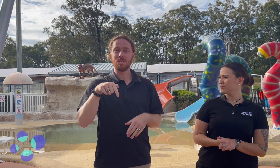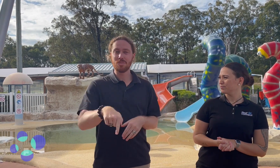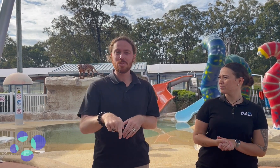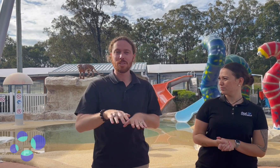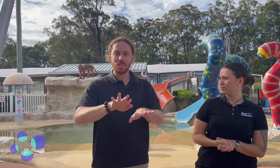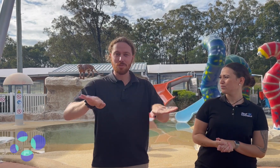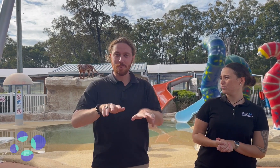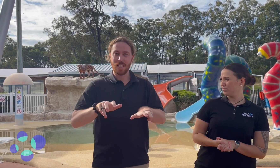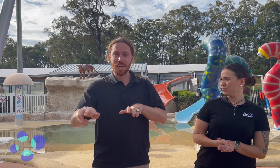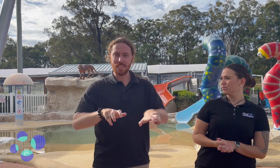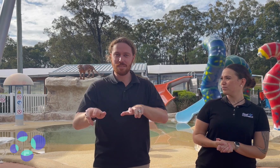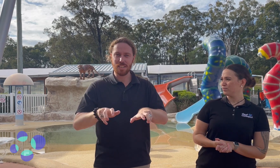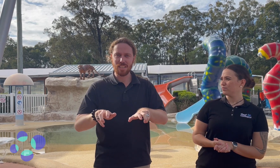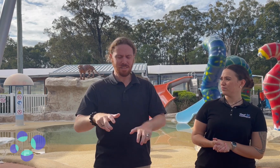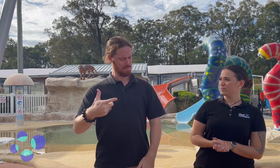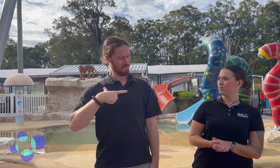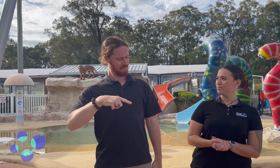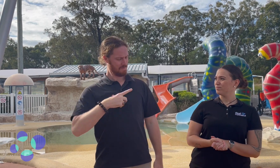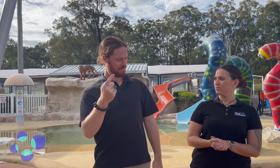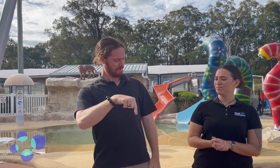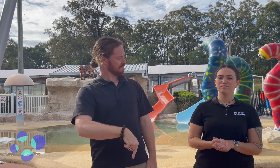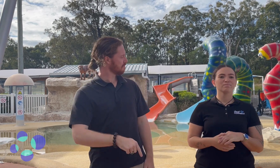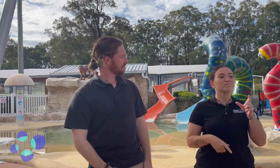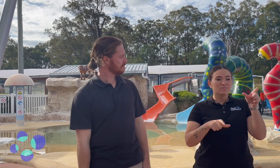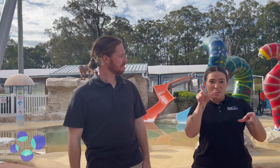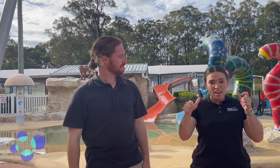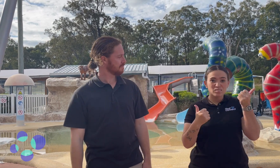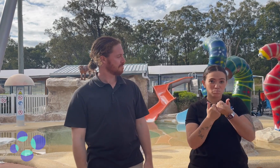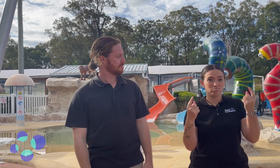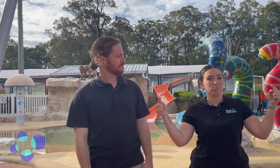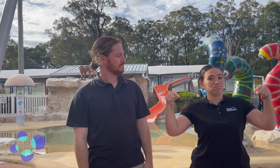And today we're at the pool for a swimming activity. And what for?